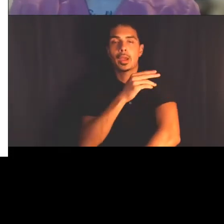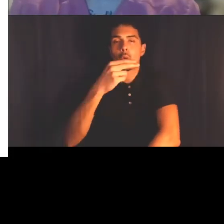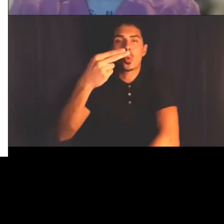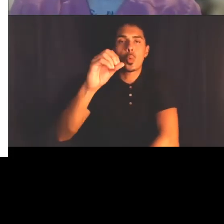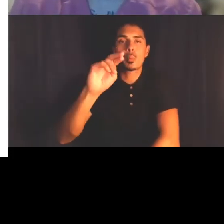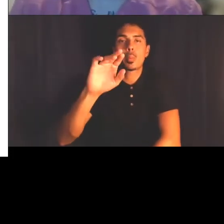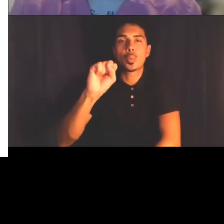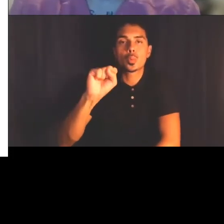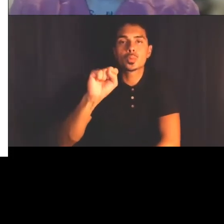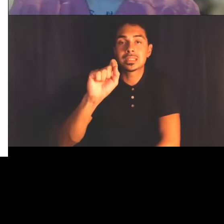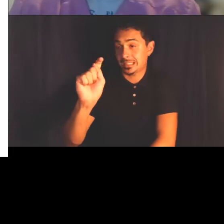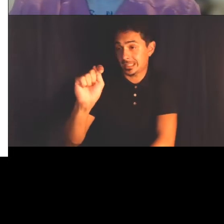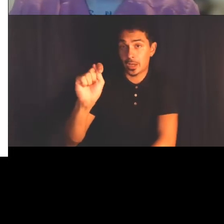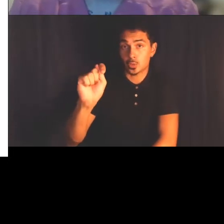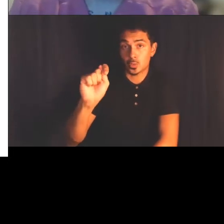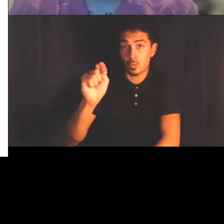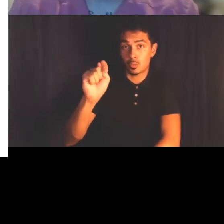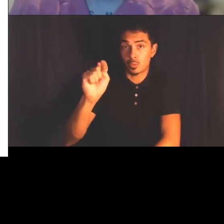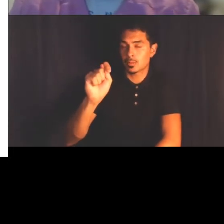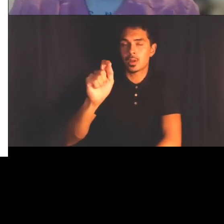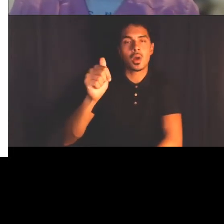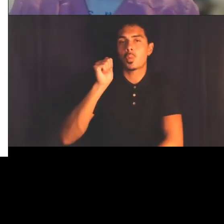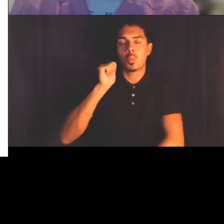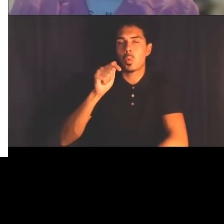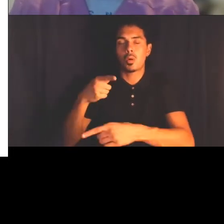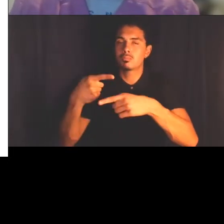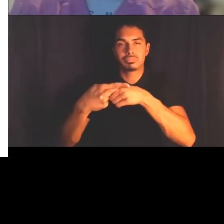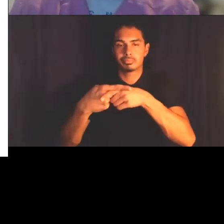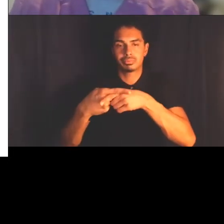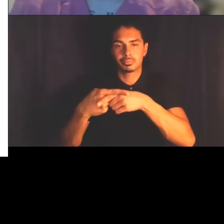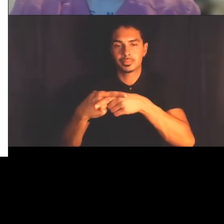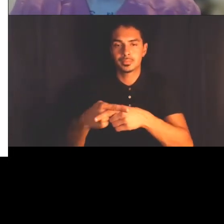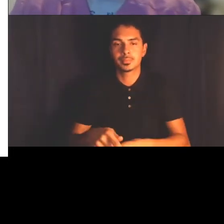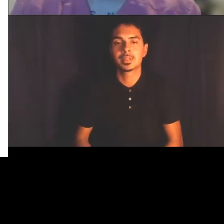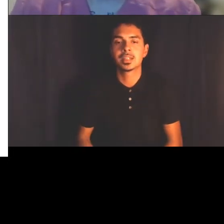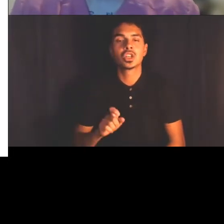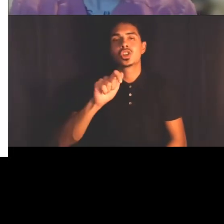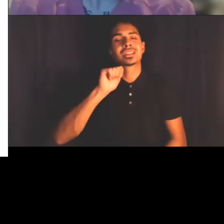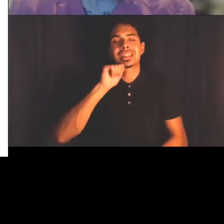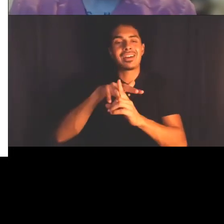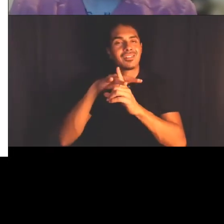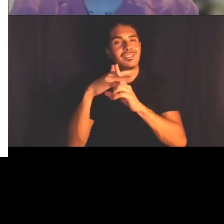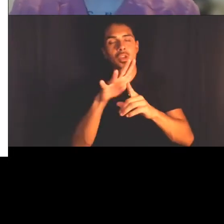regarding their emotional or physical wellbeing, or some of those effects like facial hair